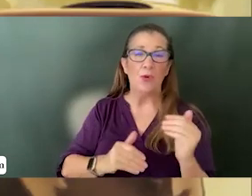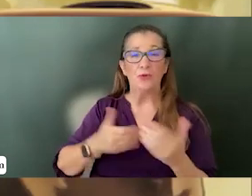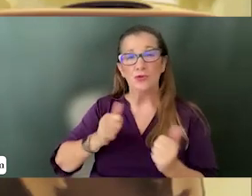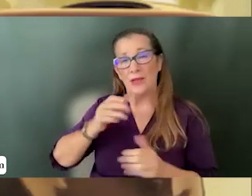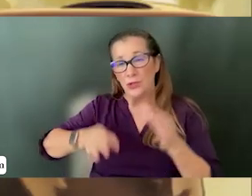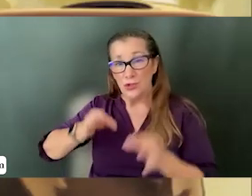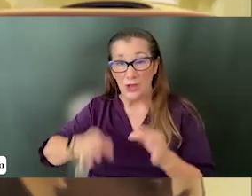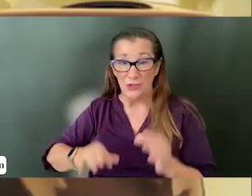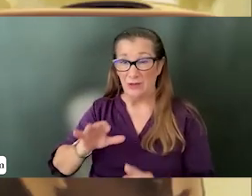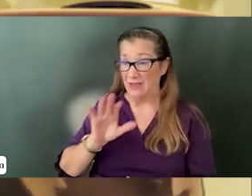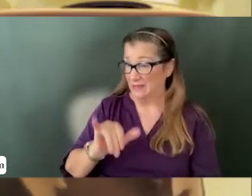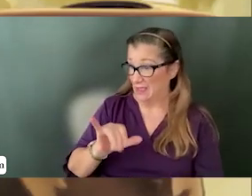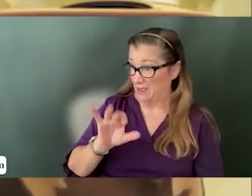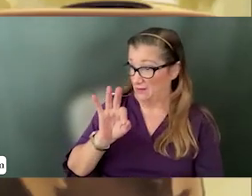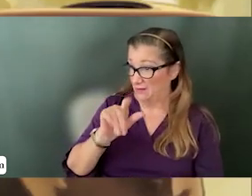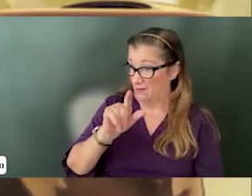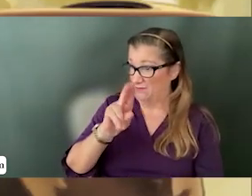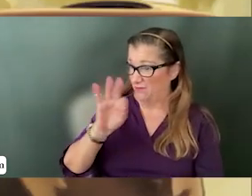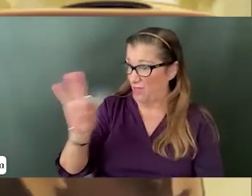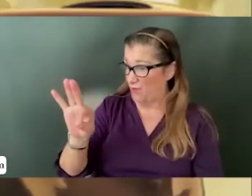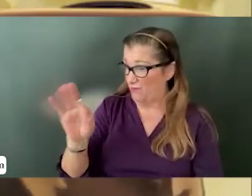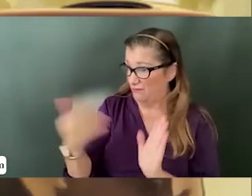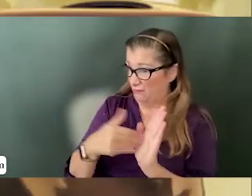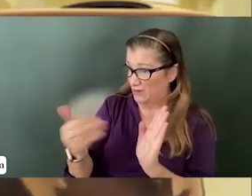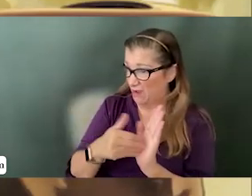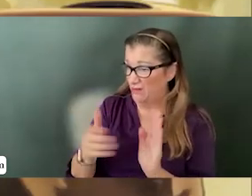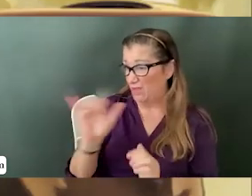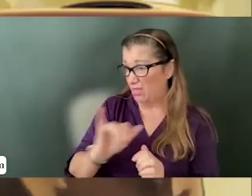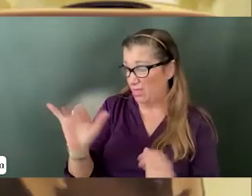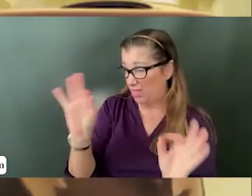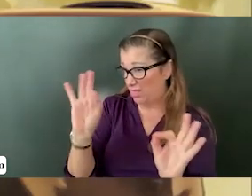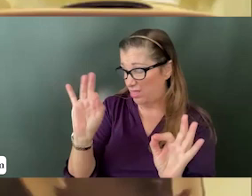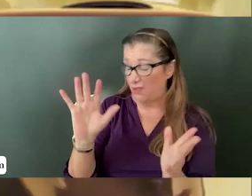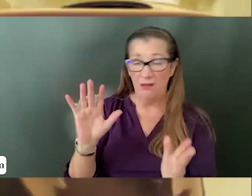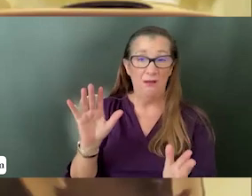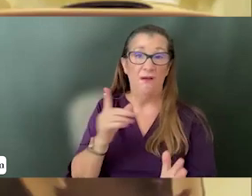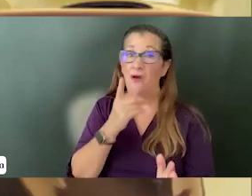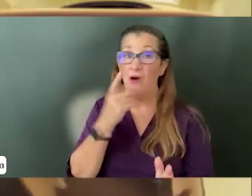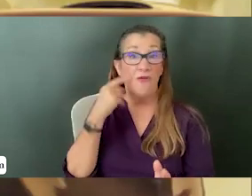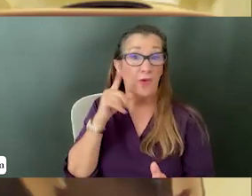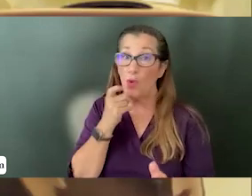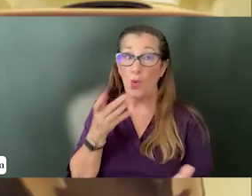Is it fluff? Is it redundant? And to whom? And this kind of gets to that content.